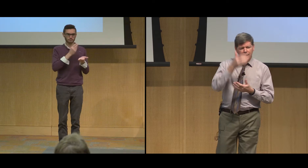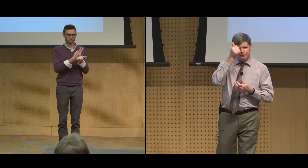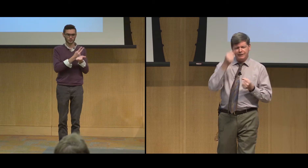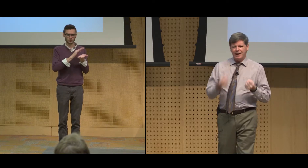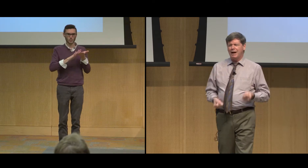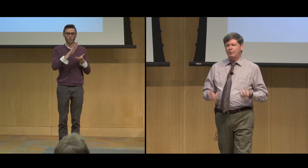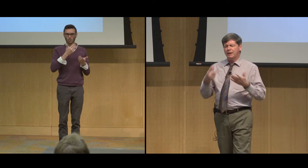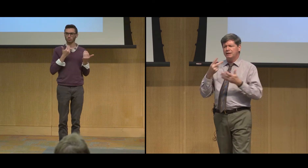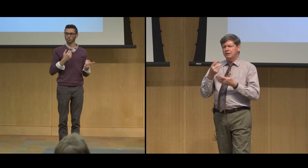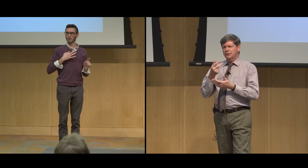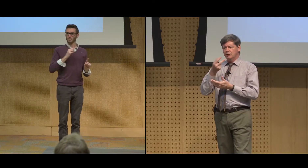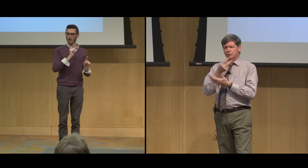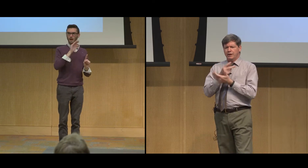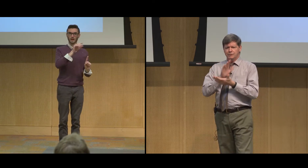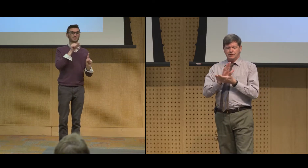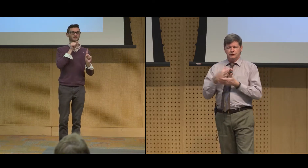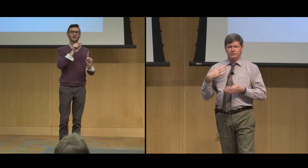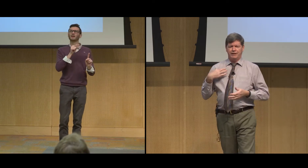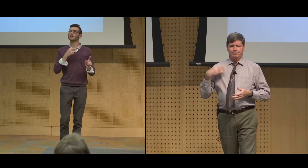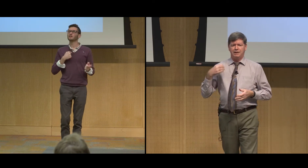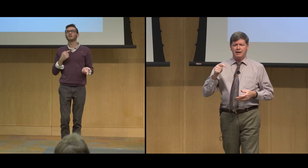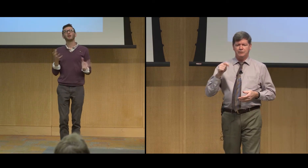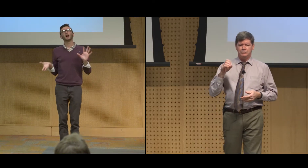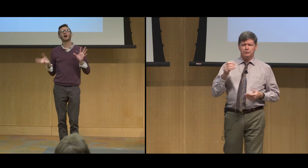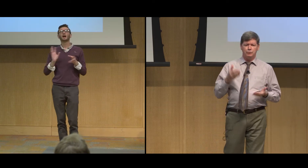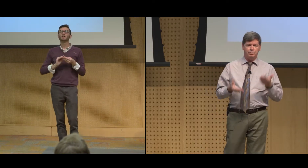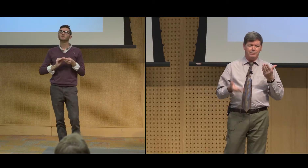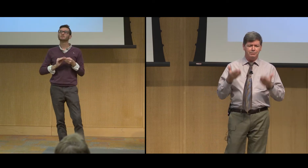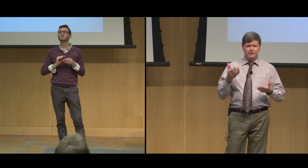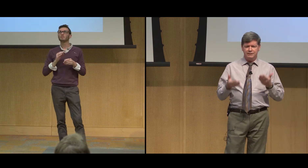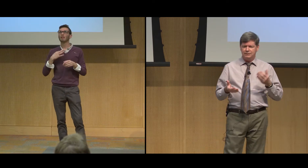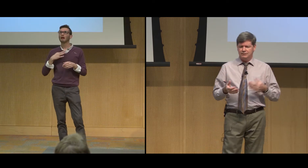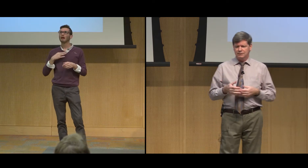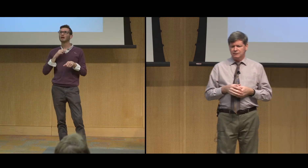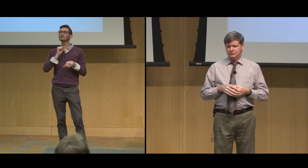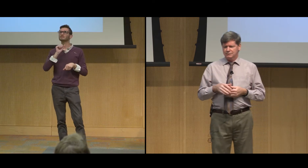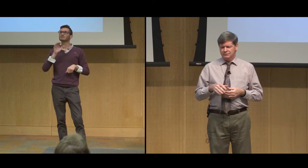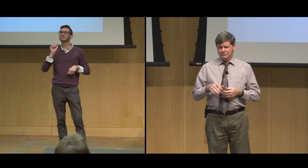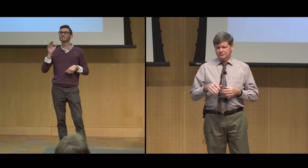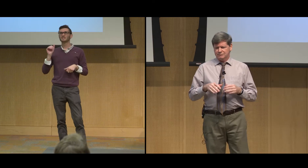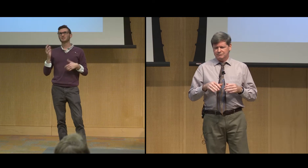And I forget how many graduate schools I applied to. Probably...